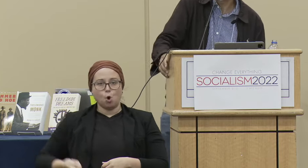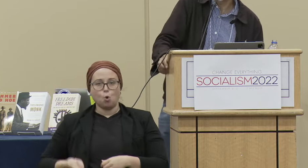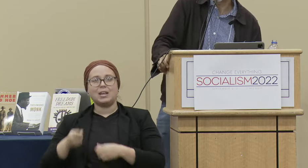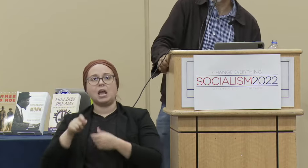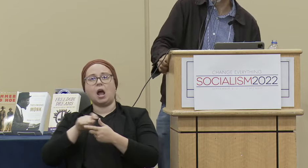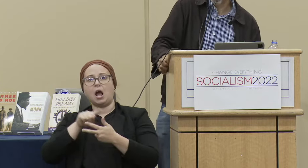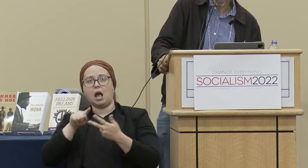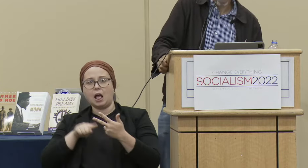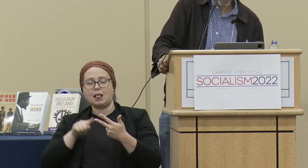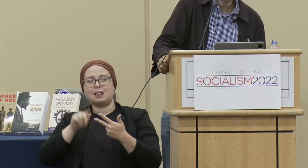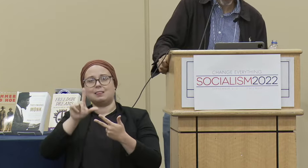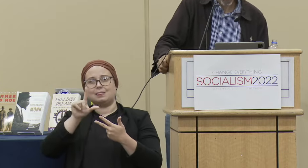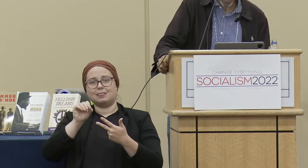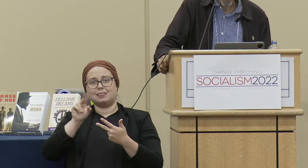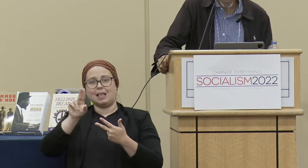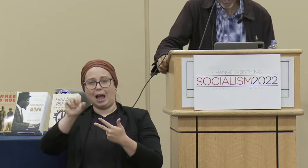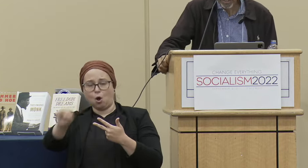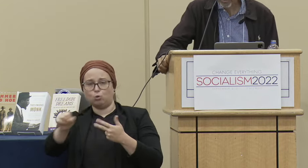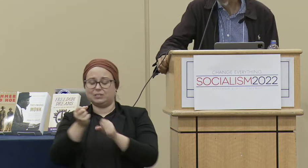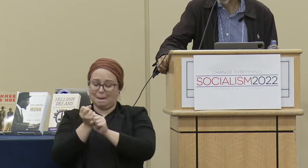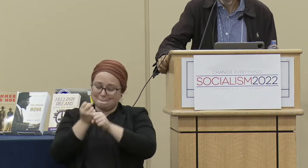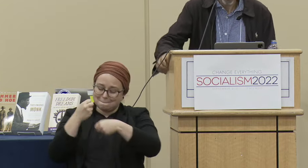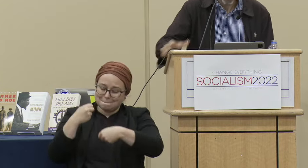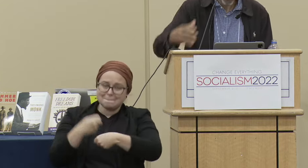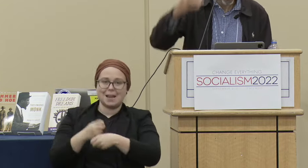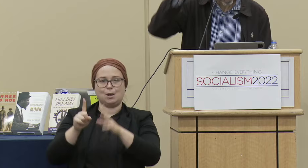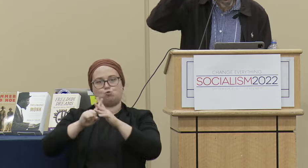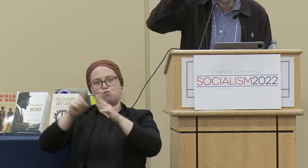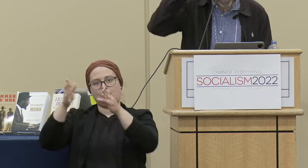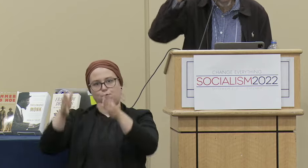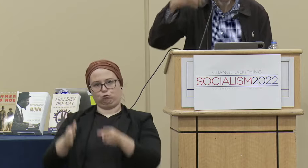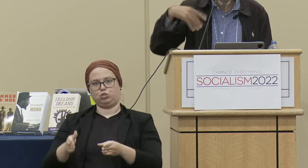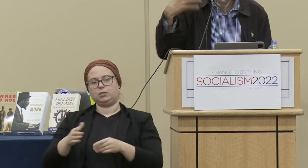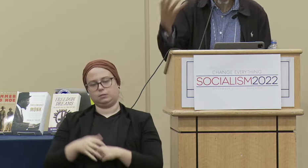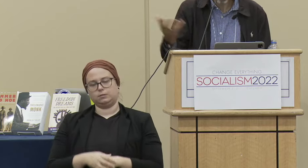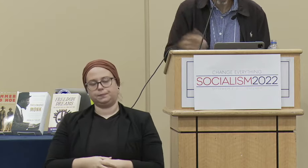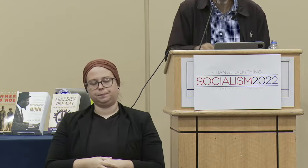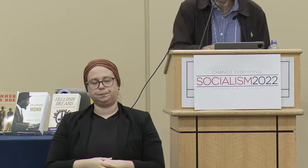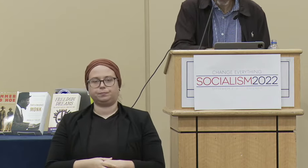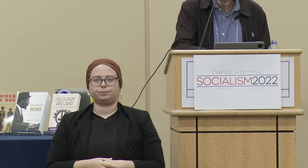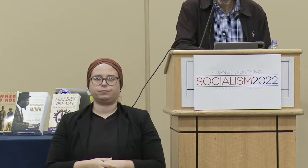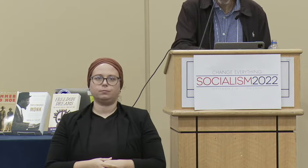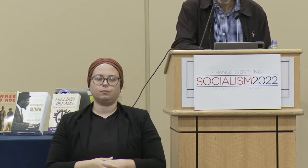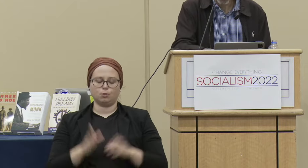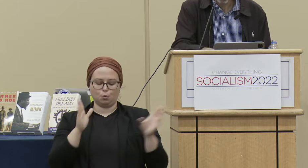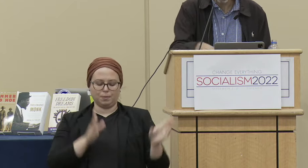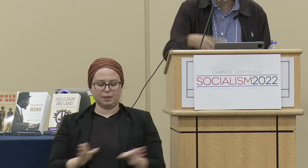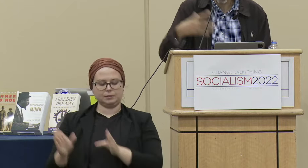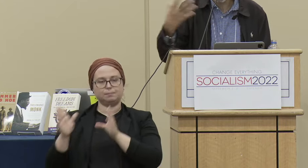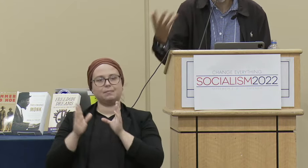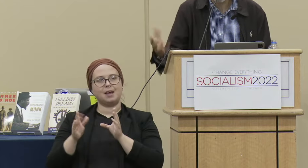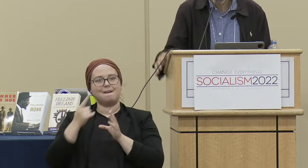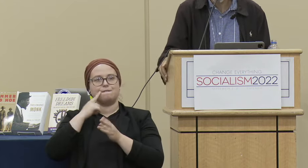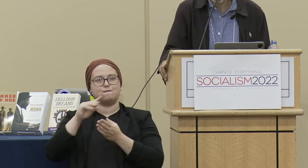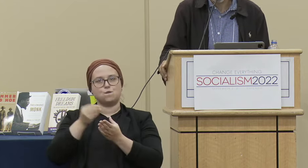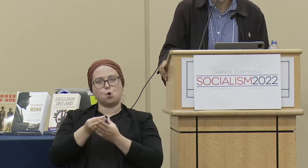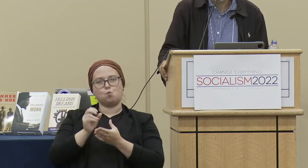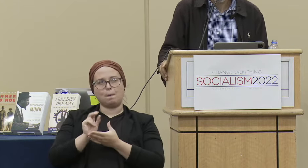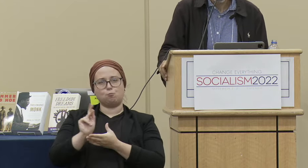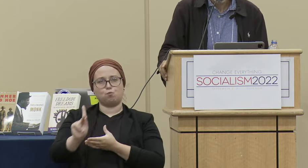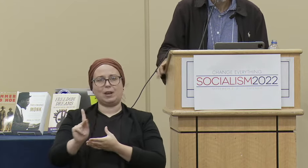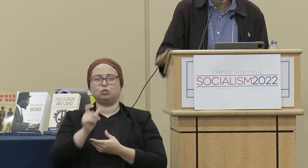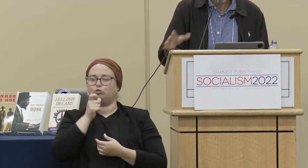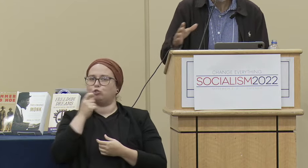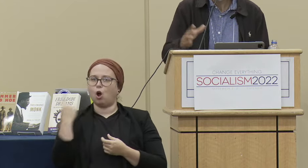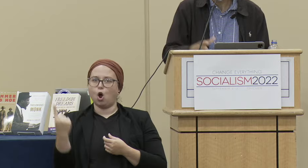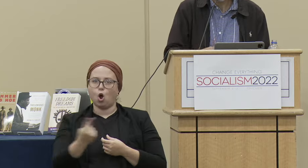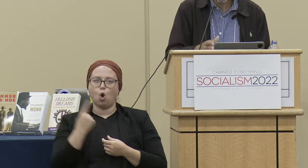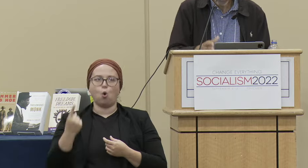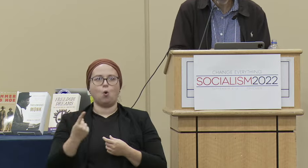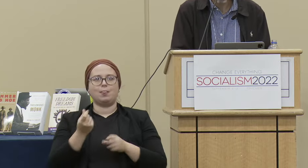Vietnam, Cambodia , Laos, produce refugees. Mainly, this